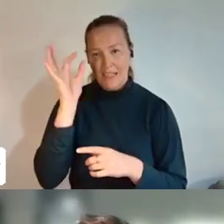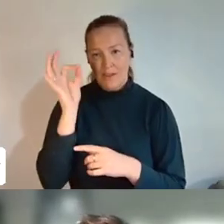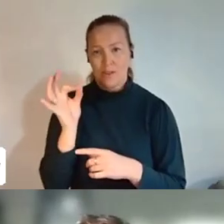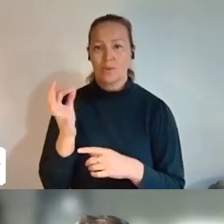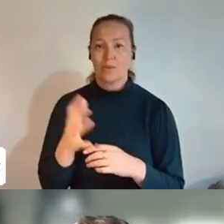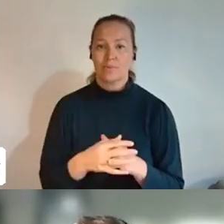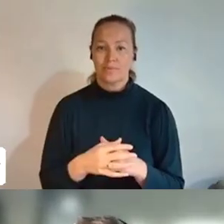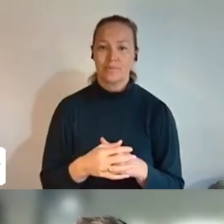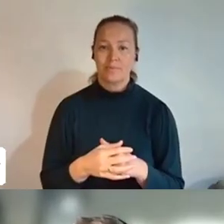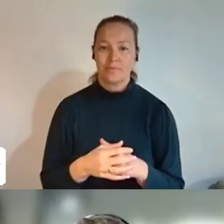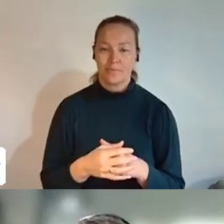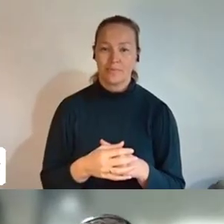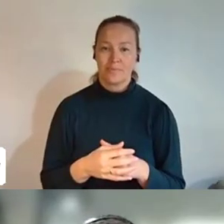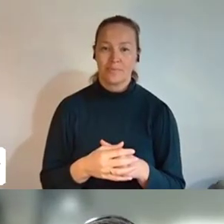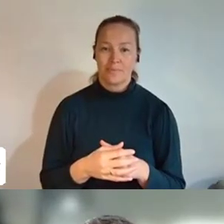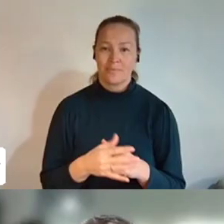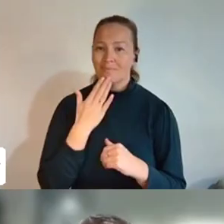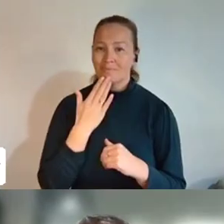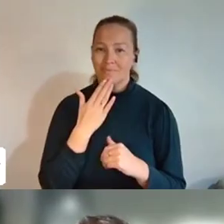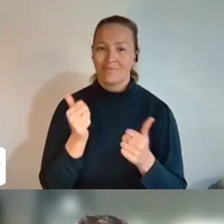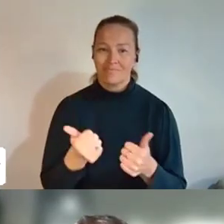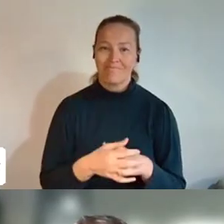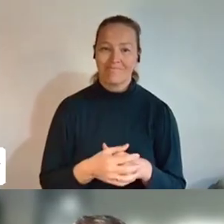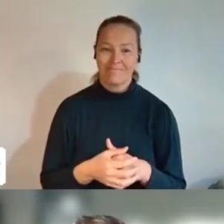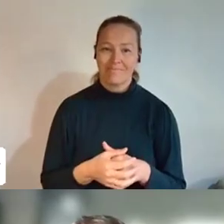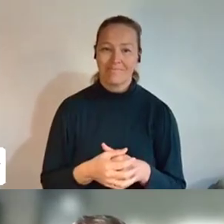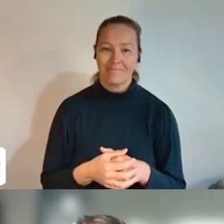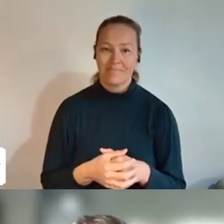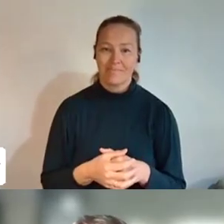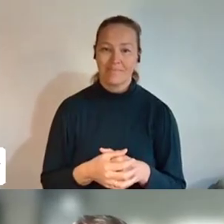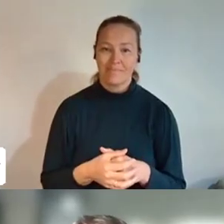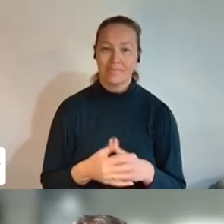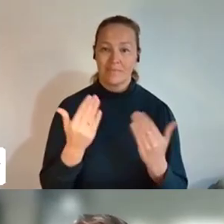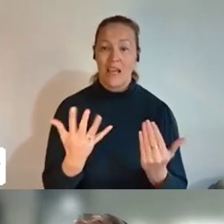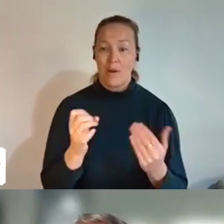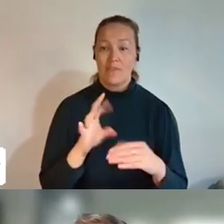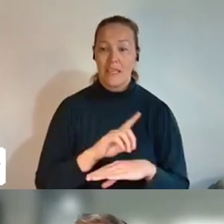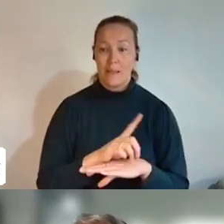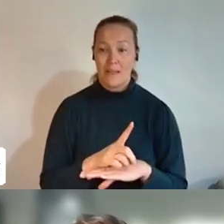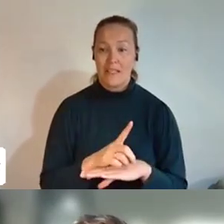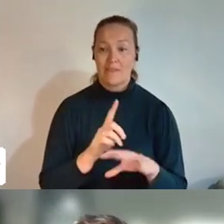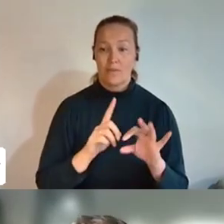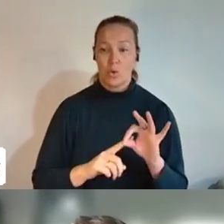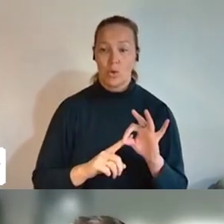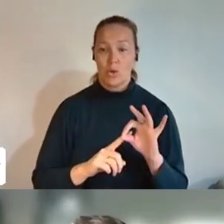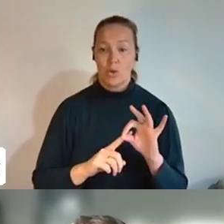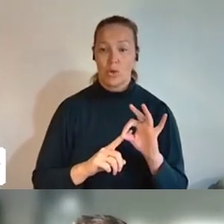so that was really great to hear that. We now have about 10 minutes for Q&A time and we have lots of